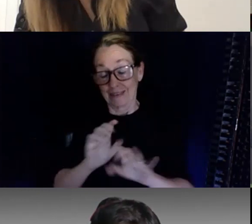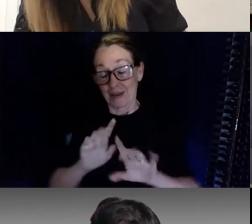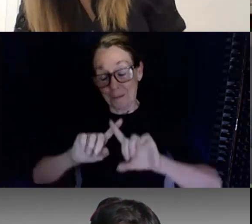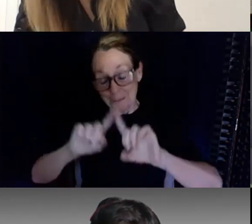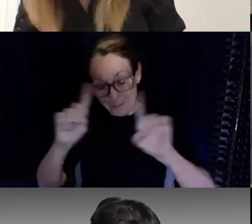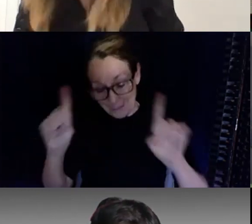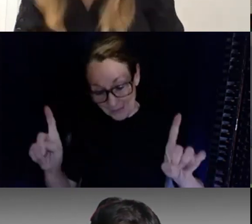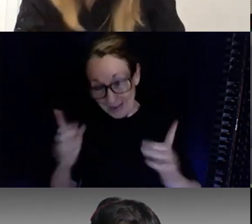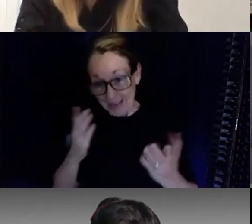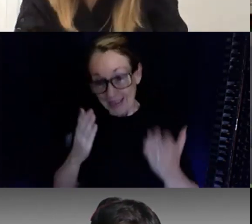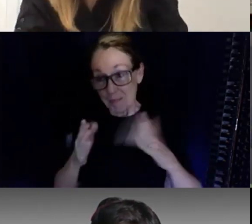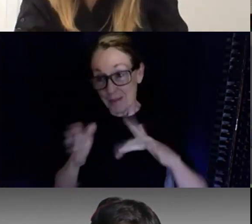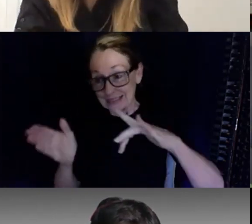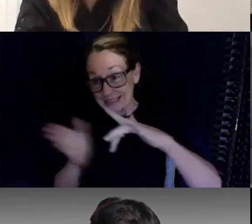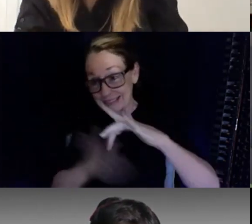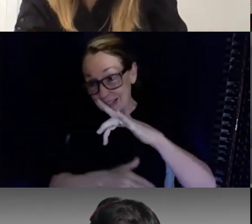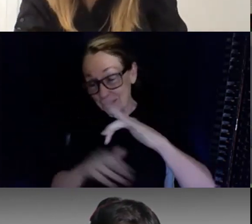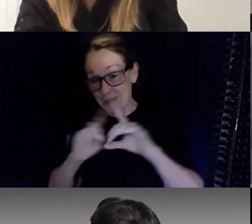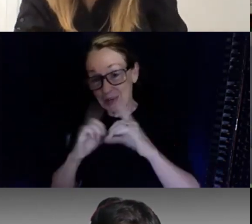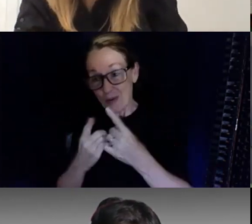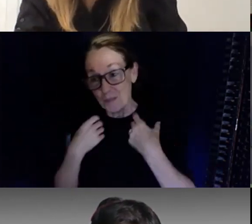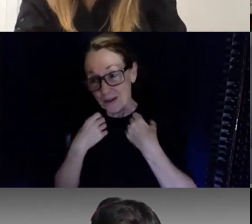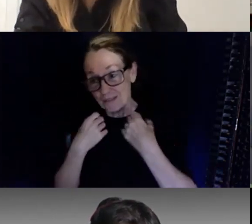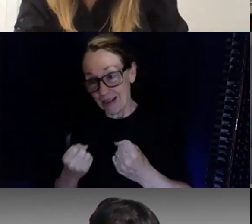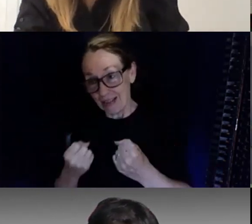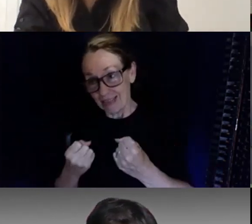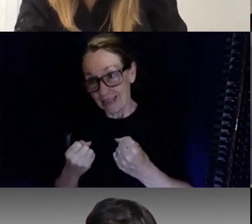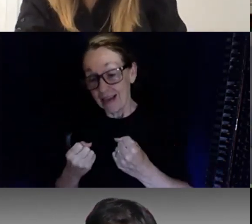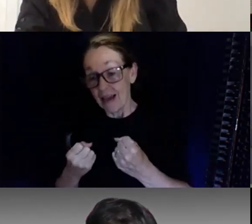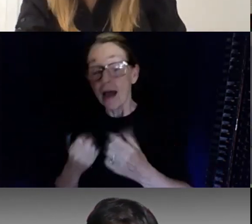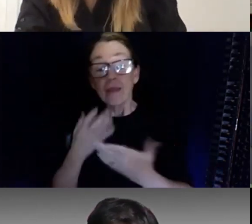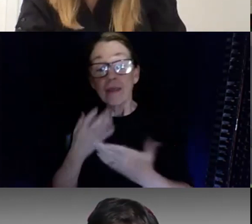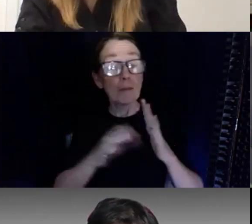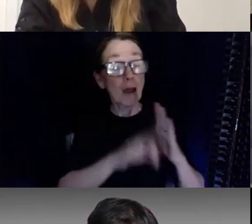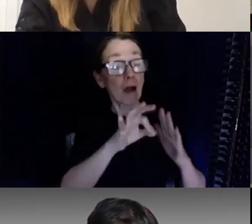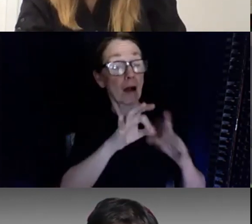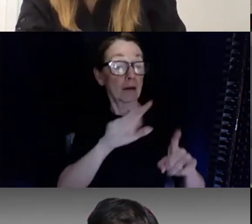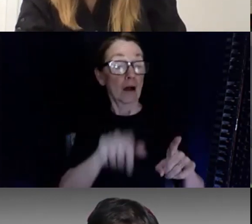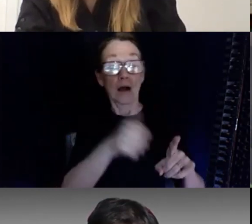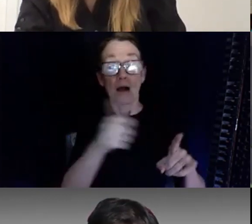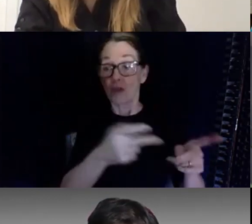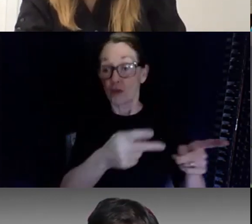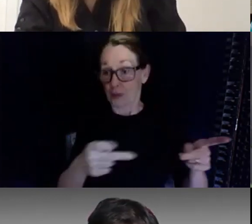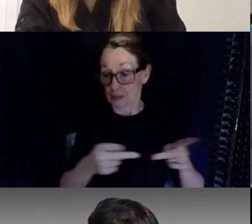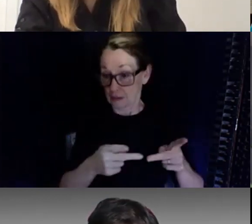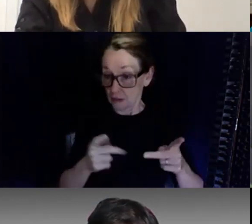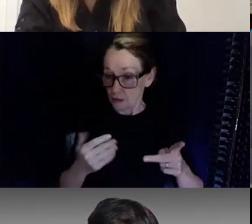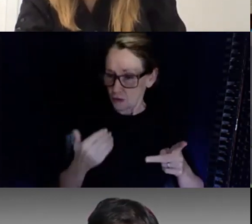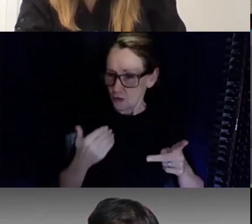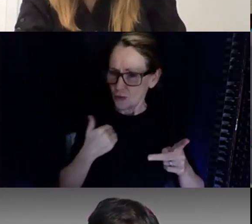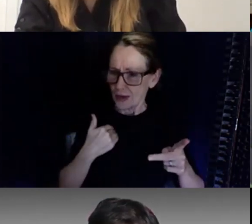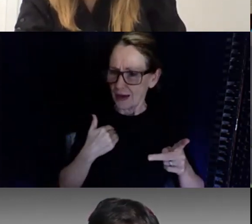THEY WILL RECEIVE IT THROUGH -- I MEAN, EVERY LICENSED PERSON, HEALTHCARE PROVIDER, IF THEY PUT IT IN THEIR LIST SERVE THEY WILL RECEIVE IT.